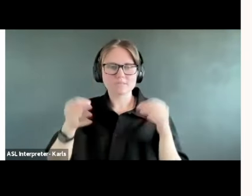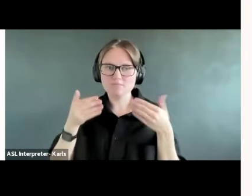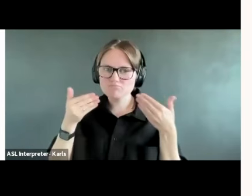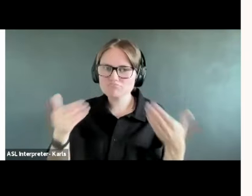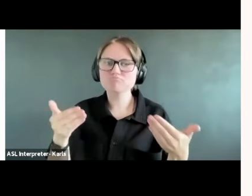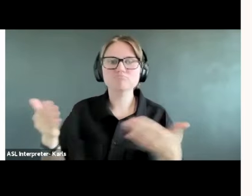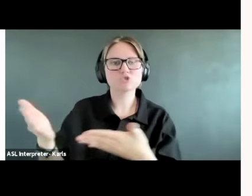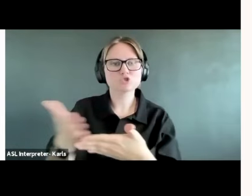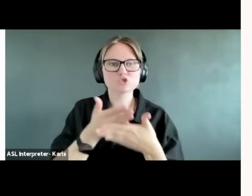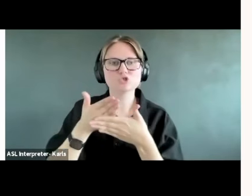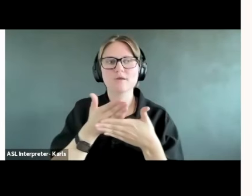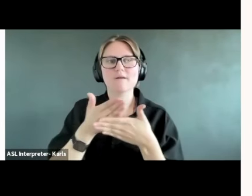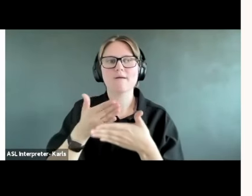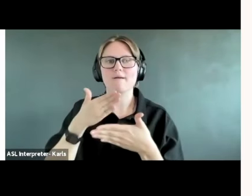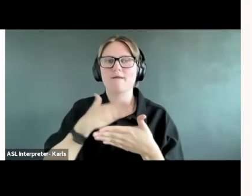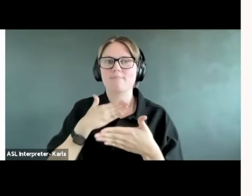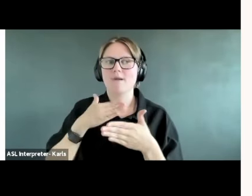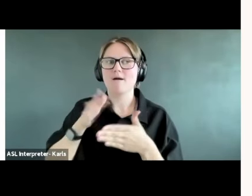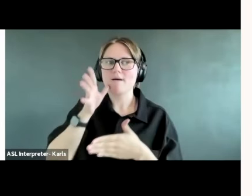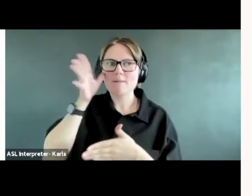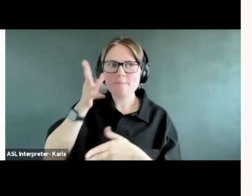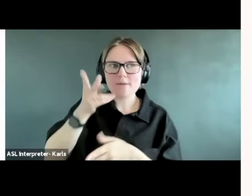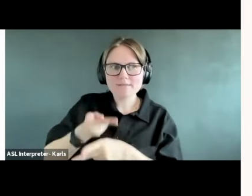on YouTube with the hopes of getting other parents